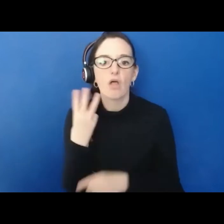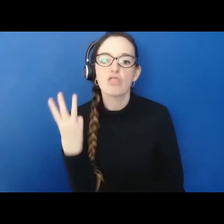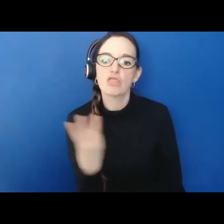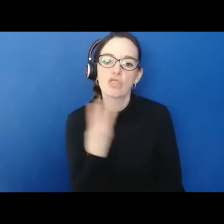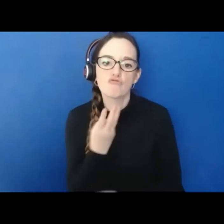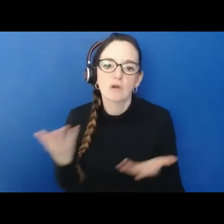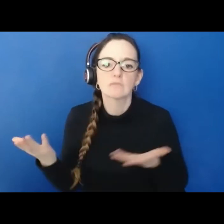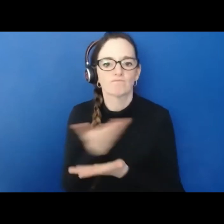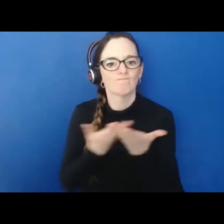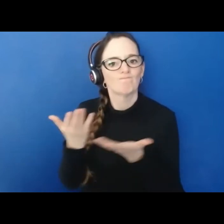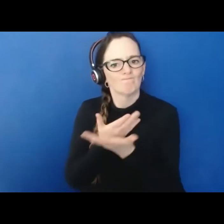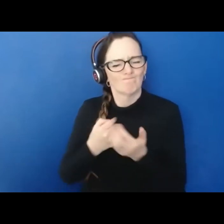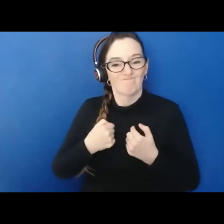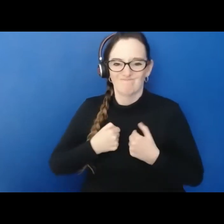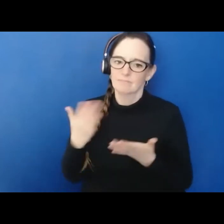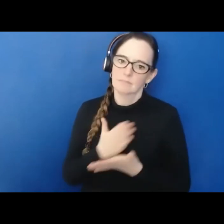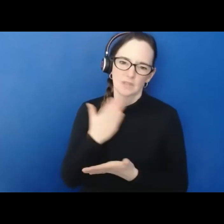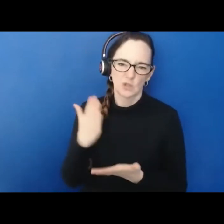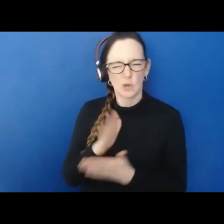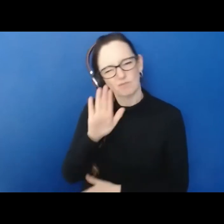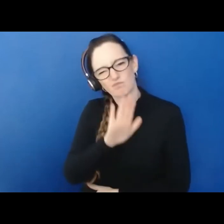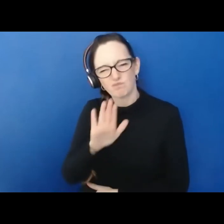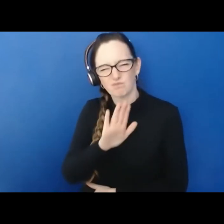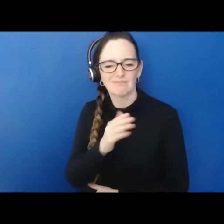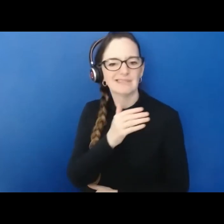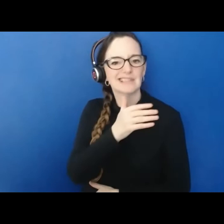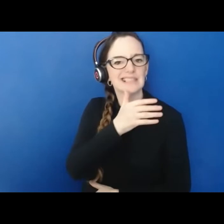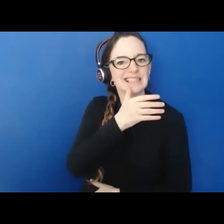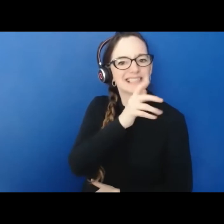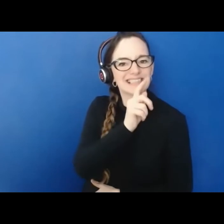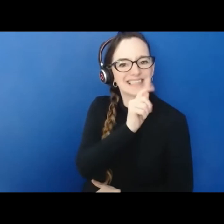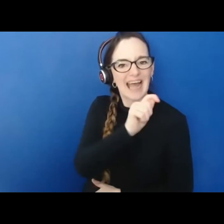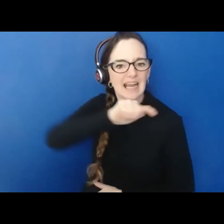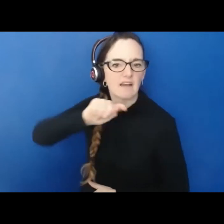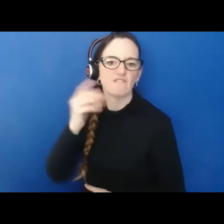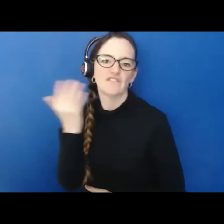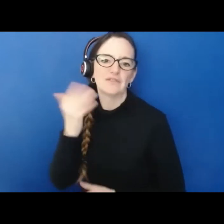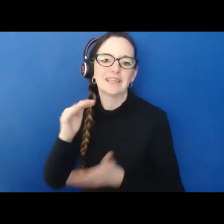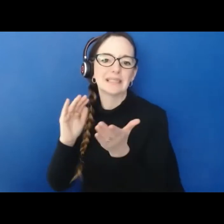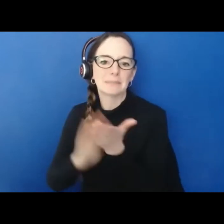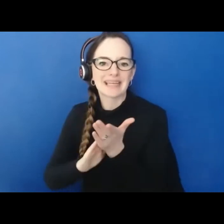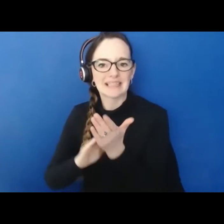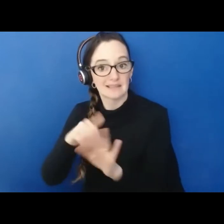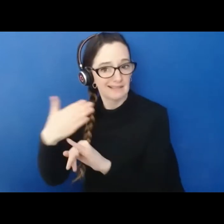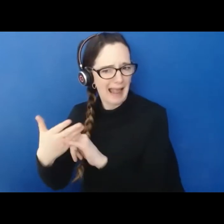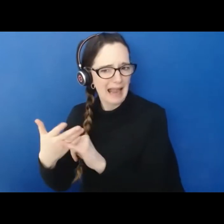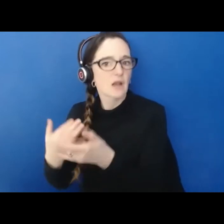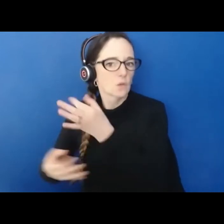And I'll make sure we've got at least 10 maybe 15 minutes at the end for questions.